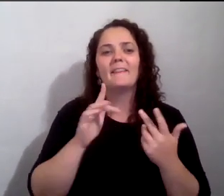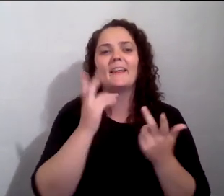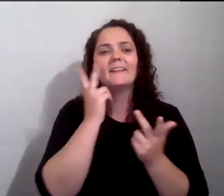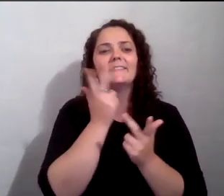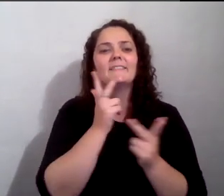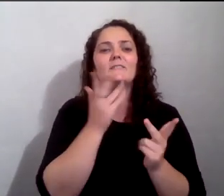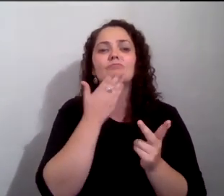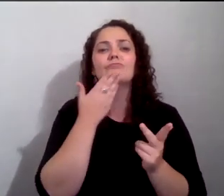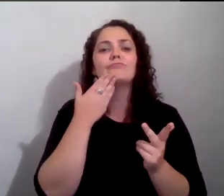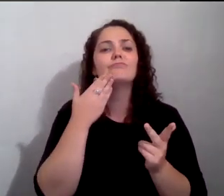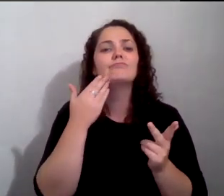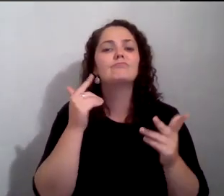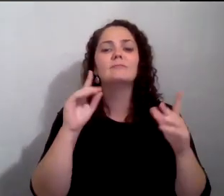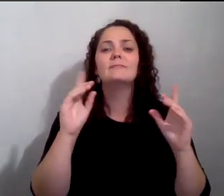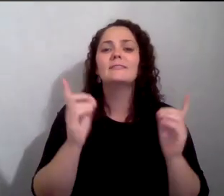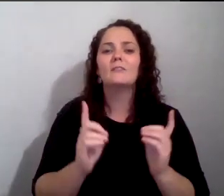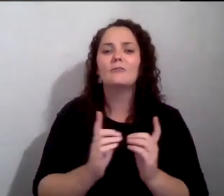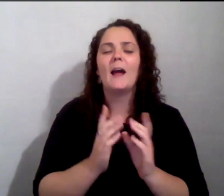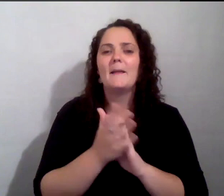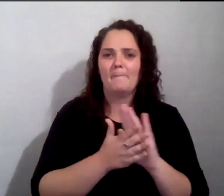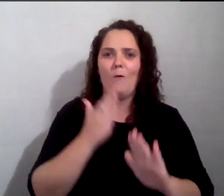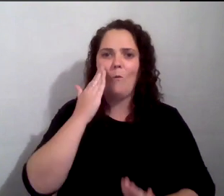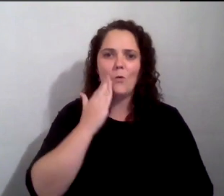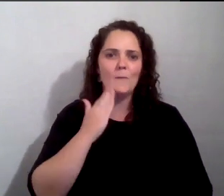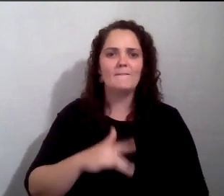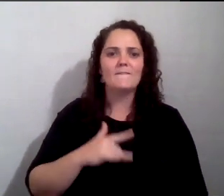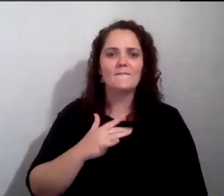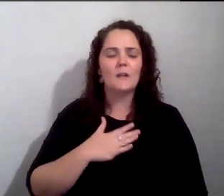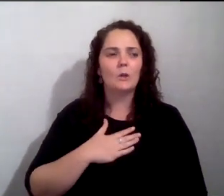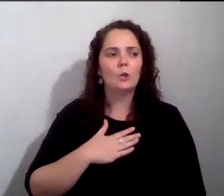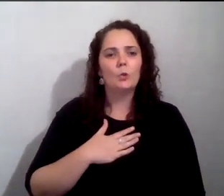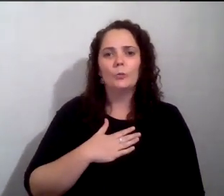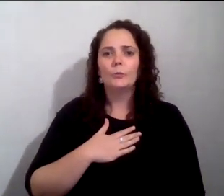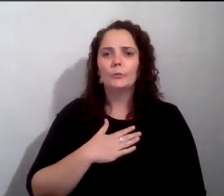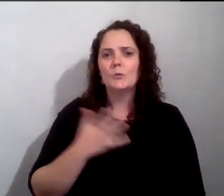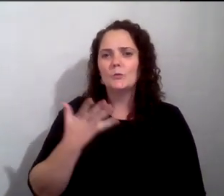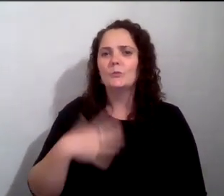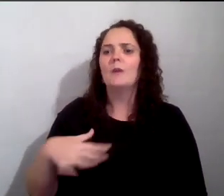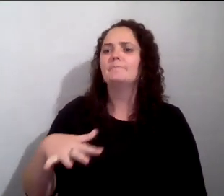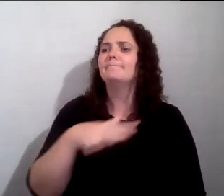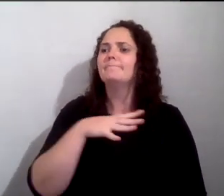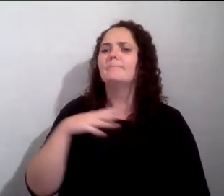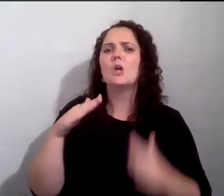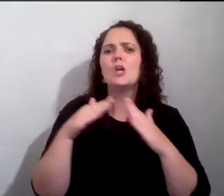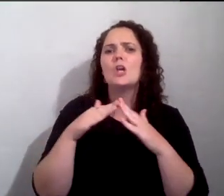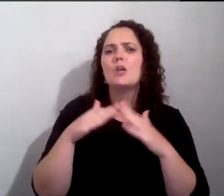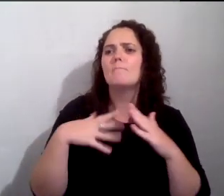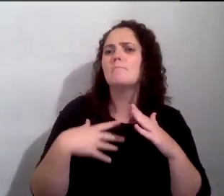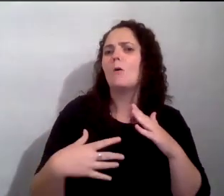decorative impulse merged with the desire of women to create artistic environments within their homes.